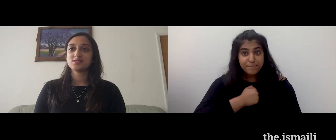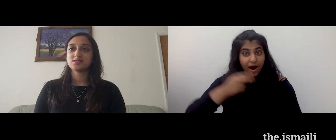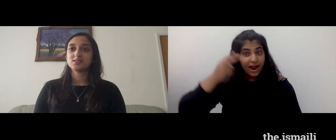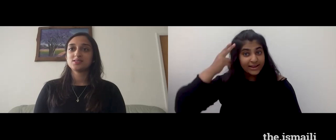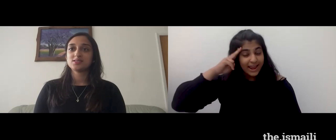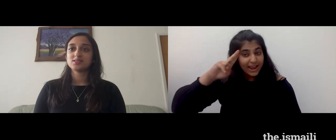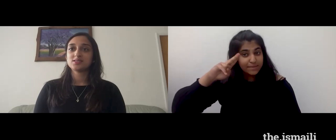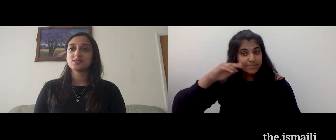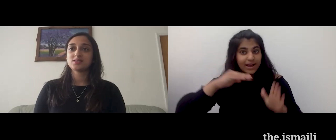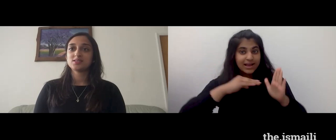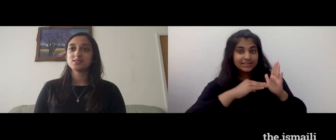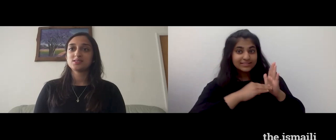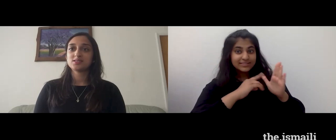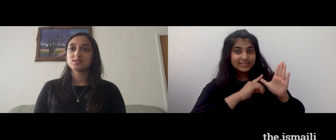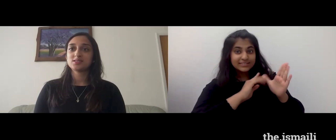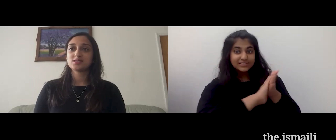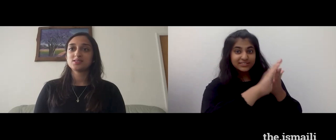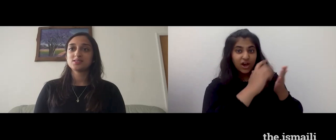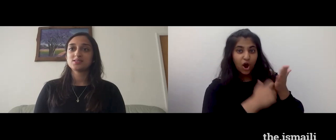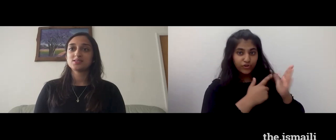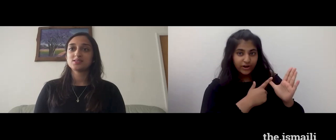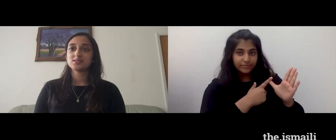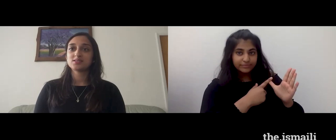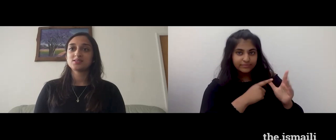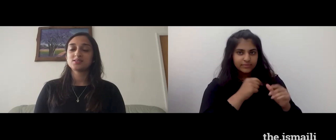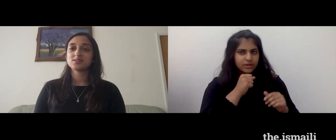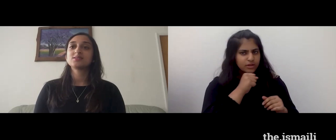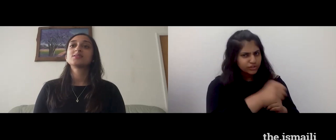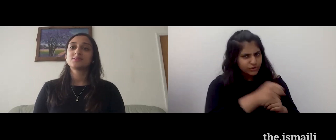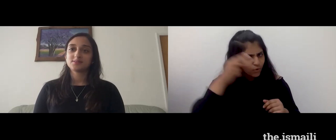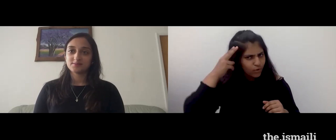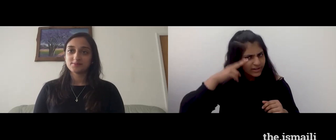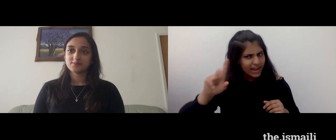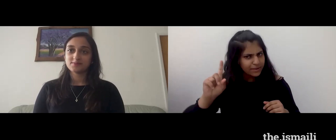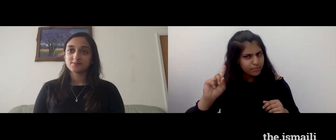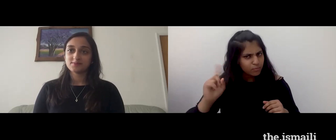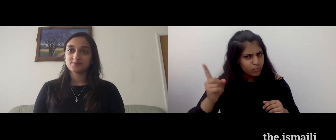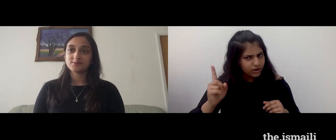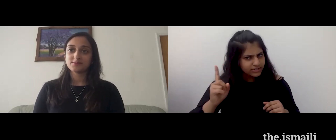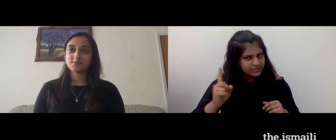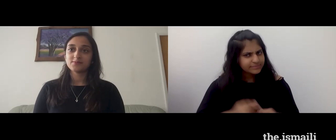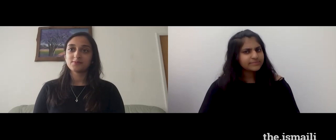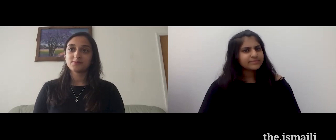My name, Zahra, your name ? What?